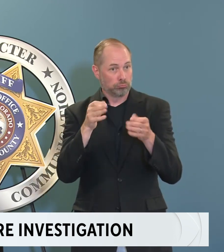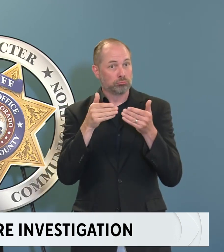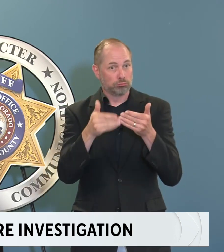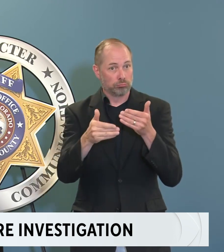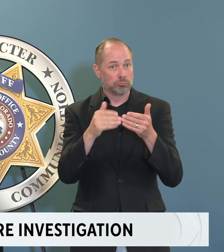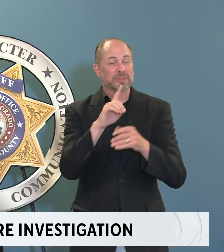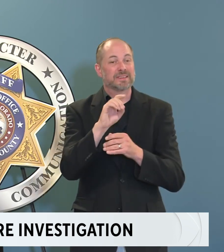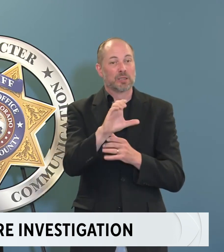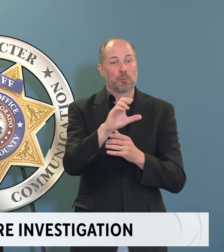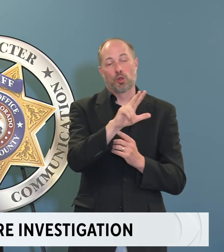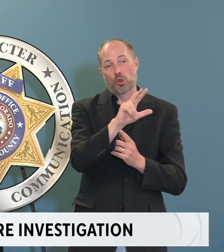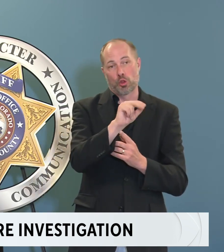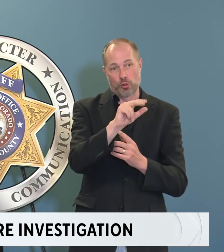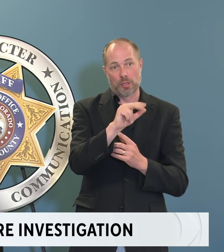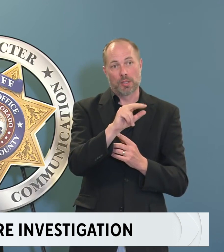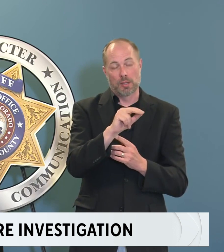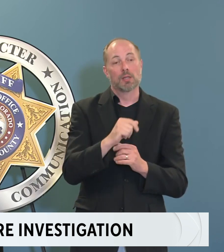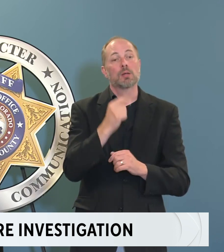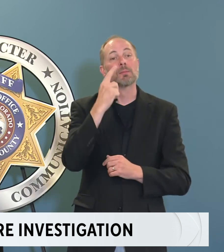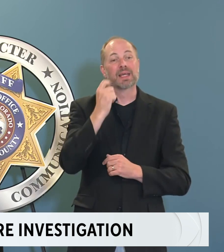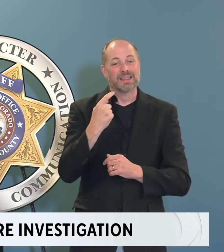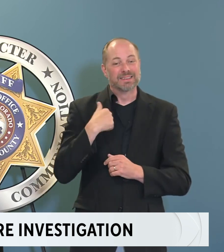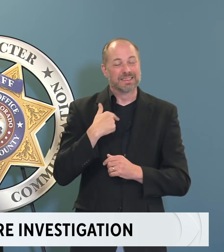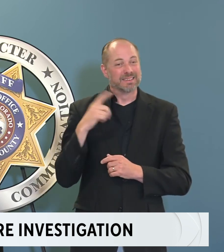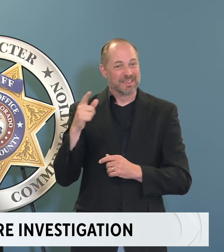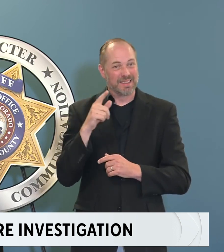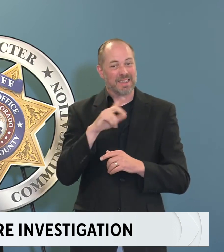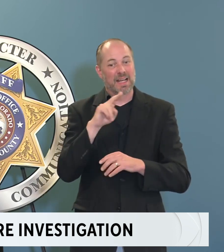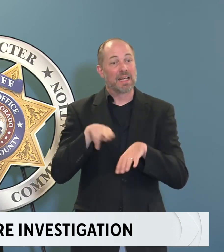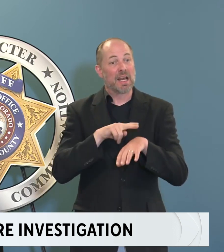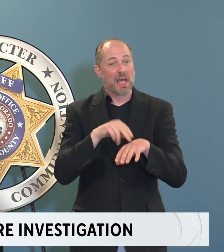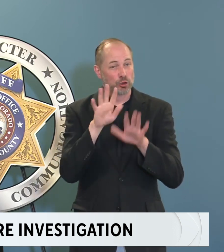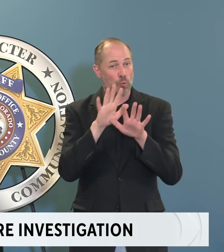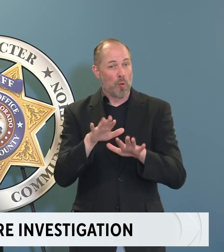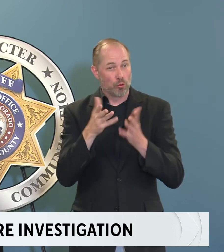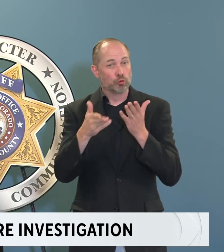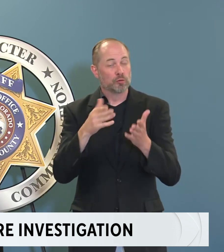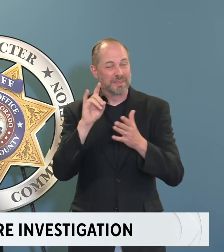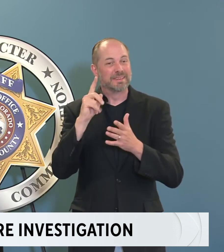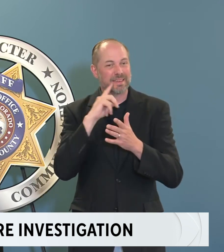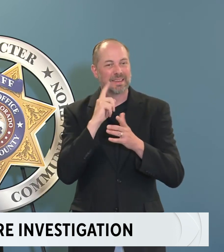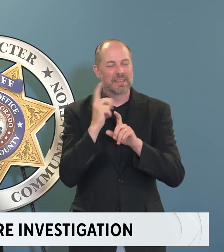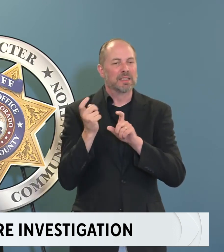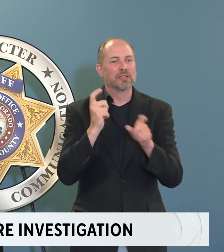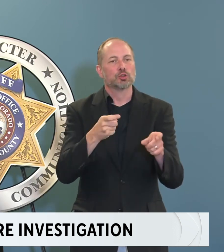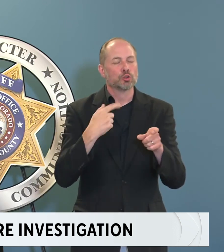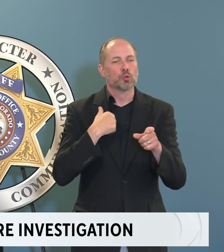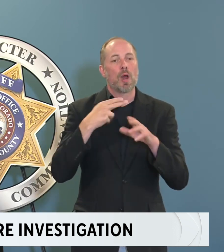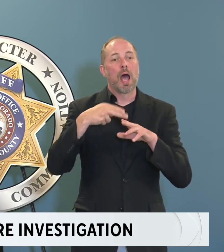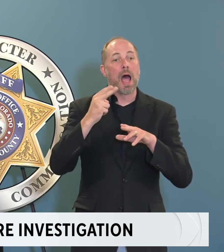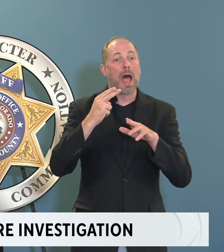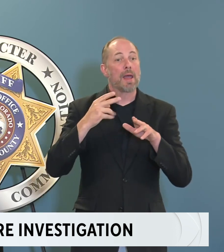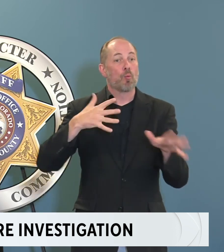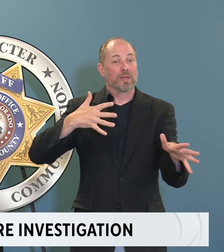EXTREMELY DRY BY DECEMBER. PLACE ON DECEMBER 30th BECAUSE